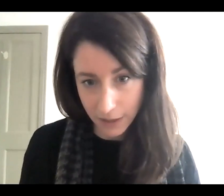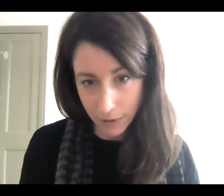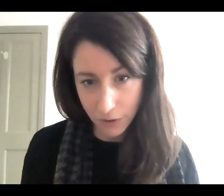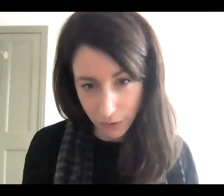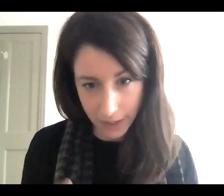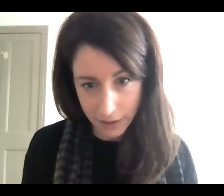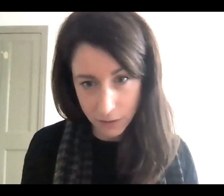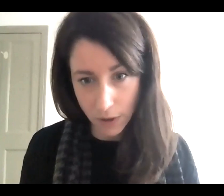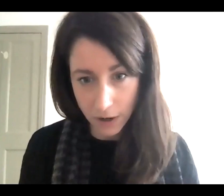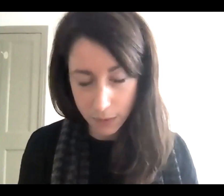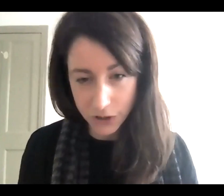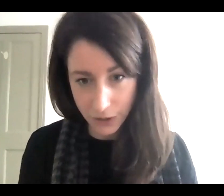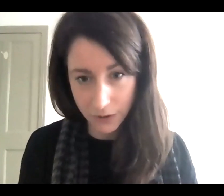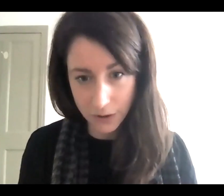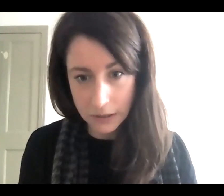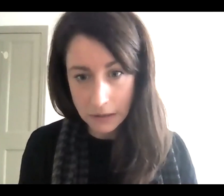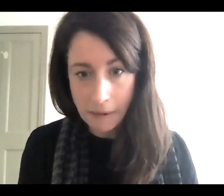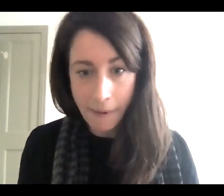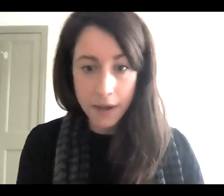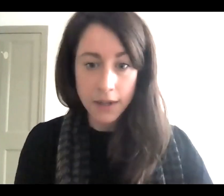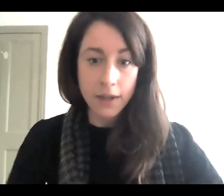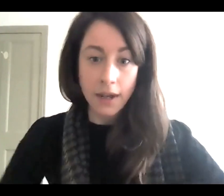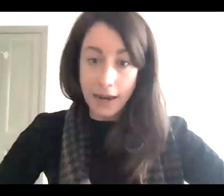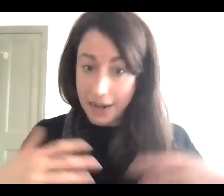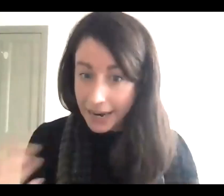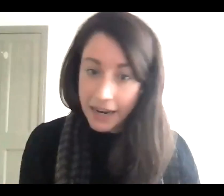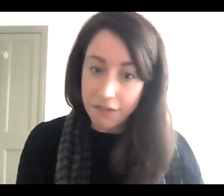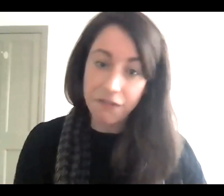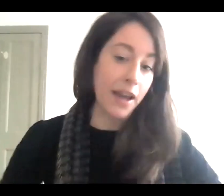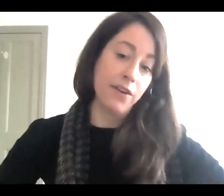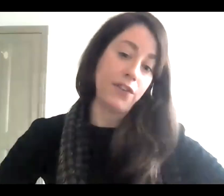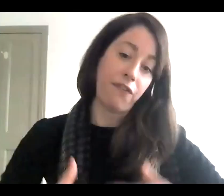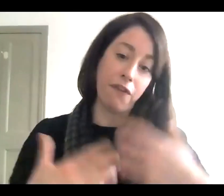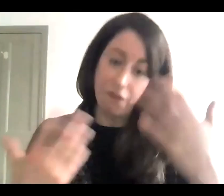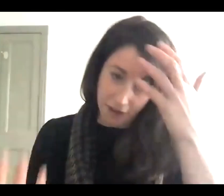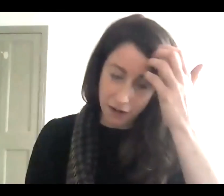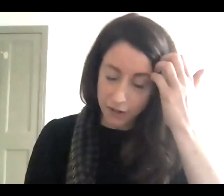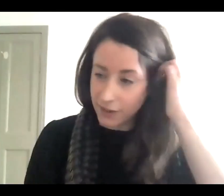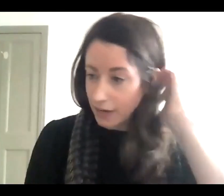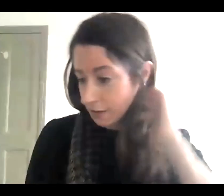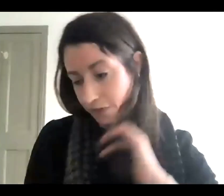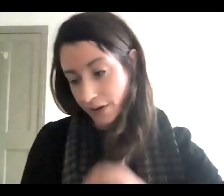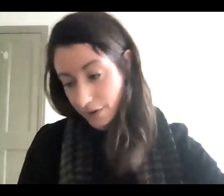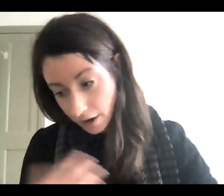well that we could create this world where she could live and fulfill herself, and not